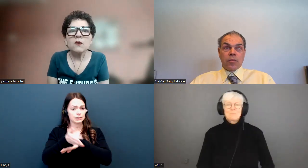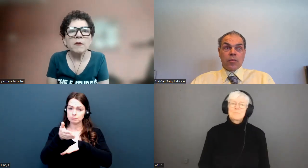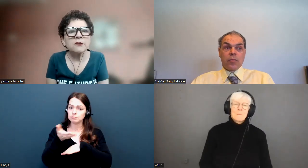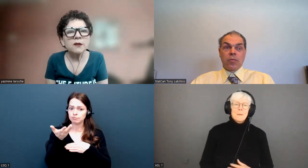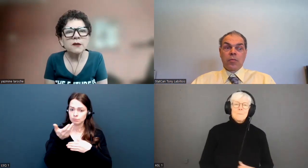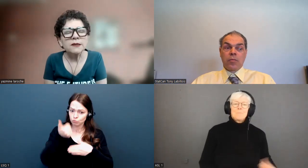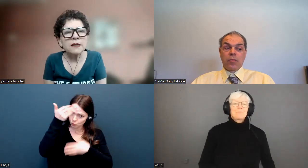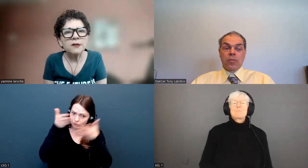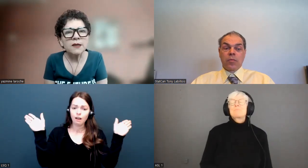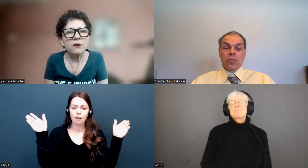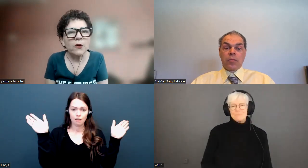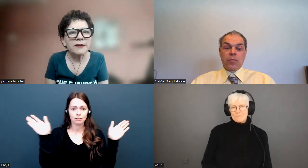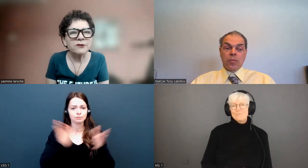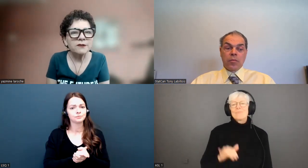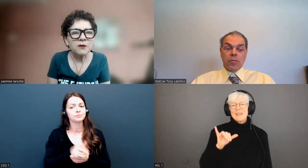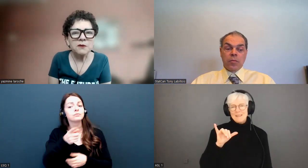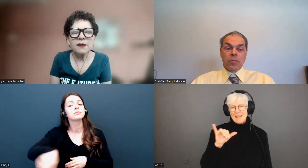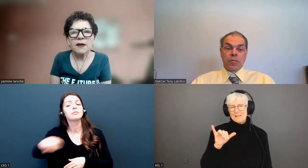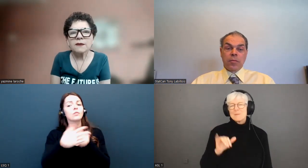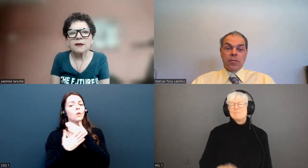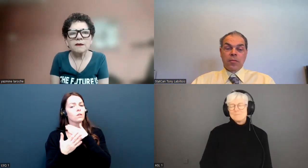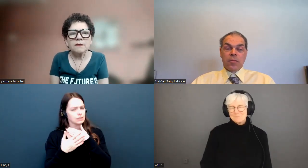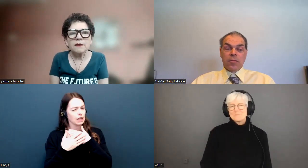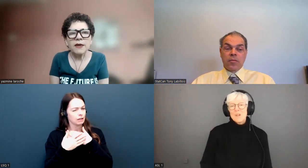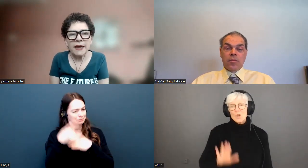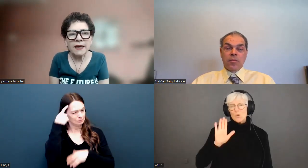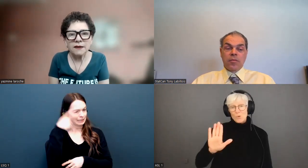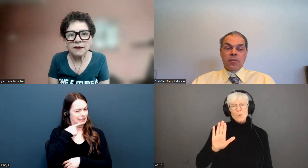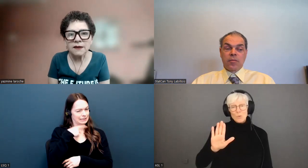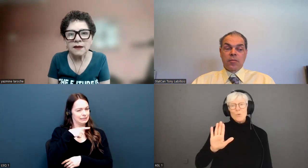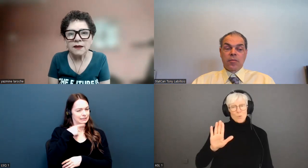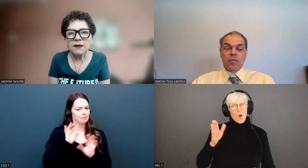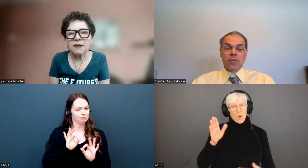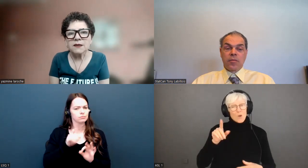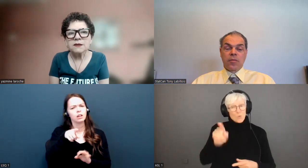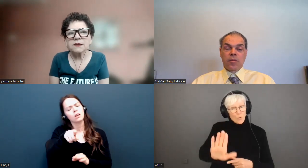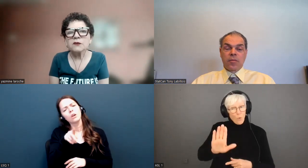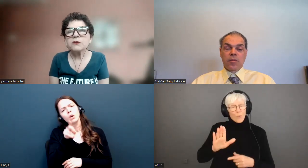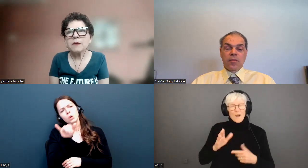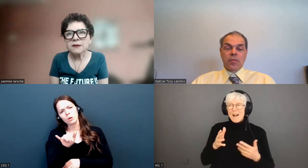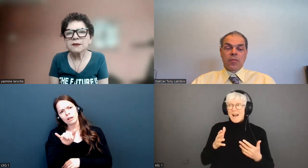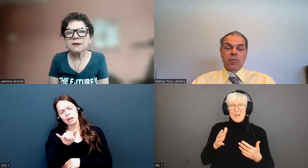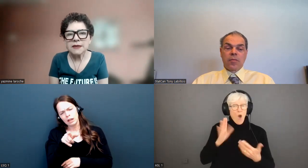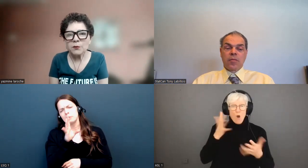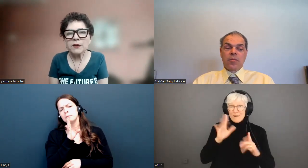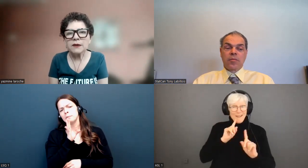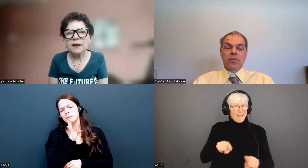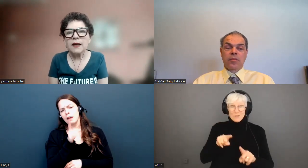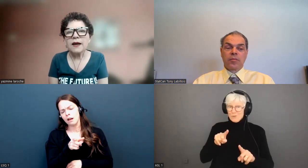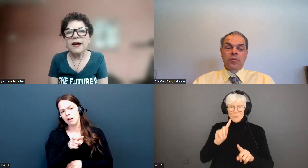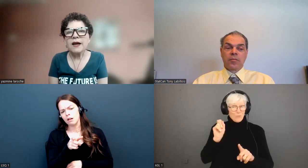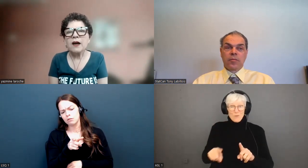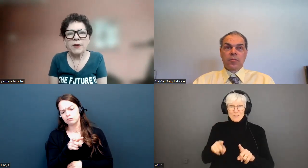you mentioned it it's actually in your question Tony I think can is a tremendous example of